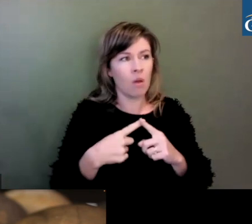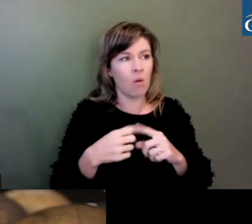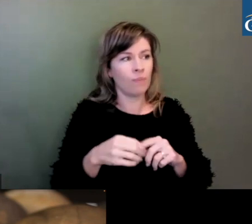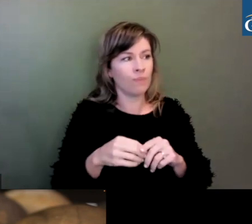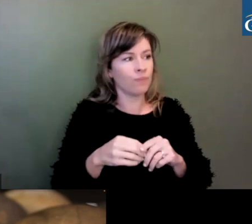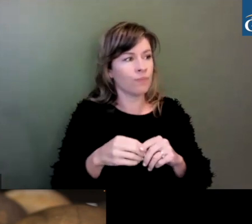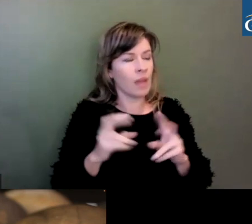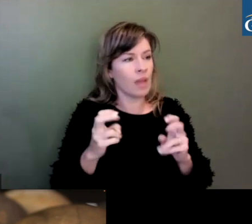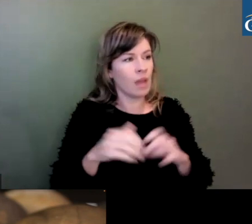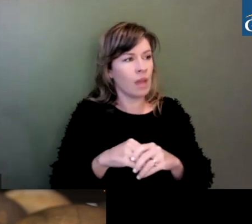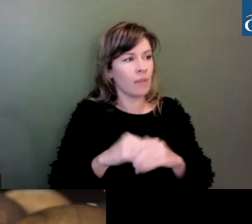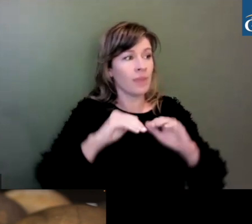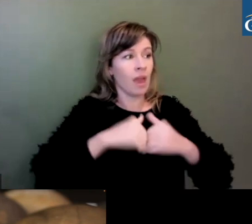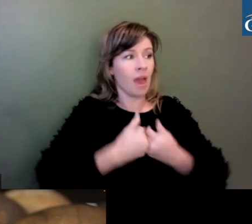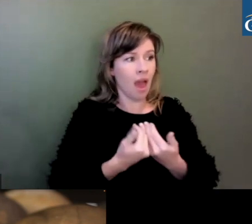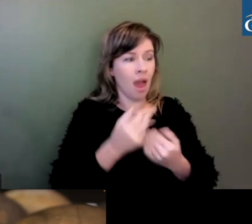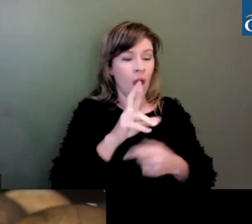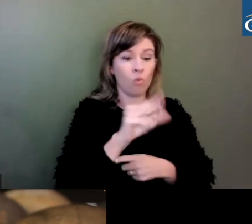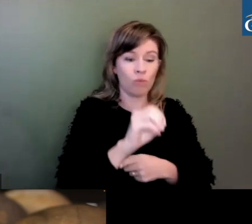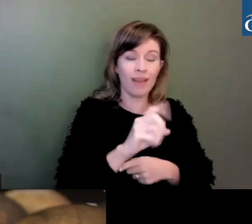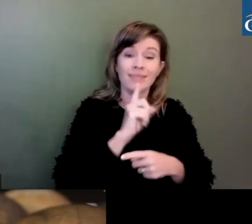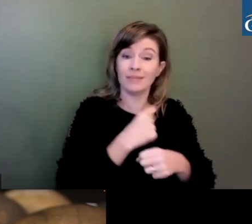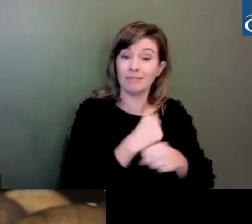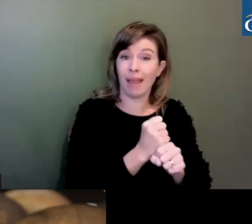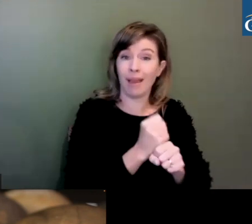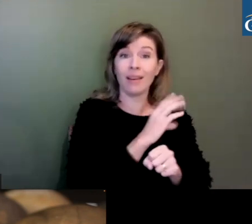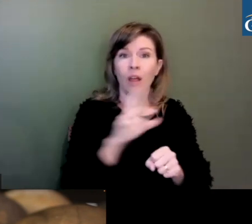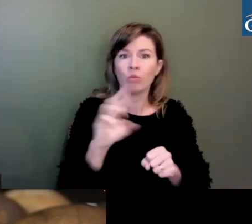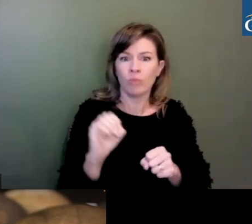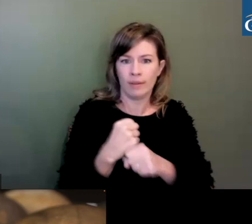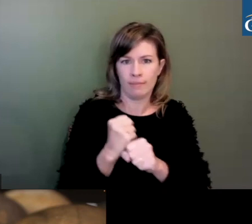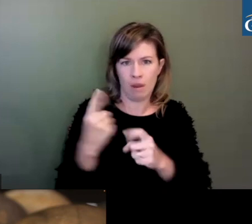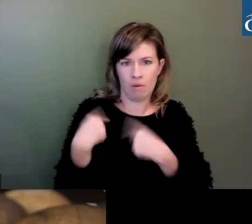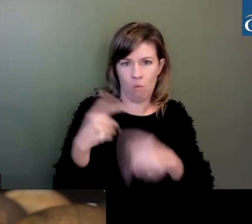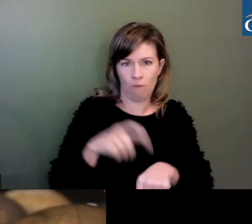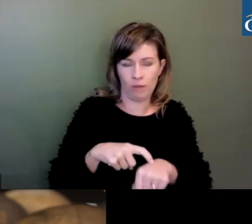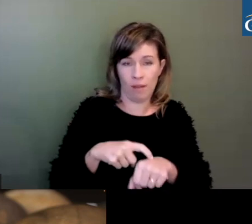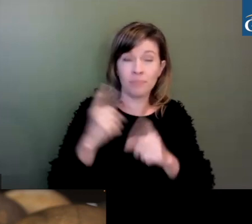how race is made and remade over time. So since The